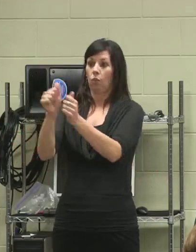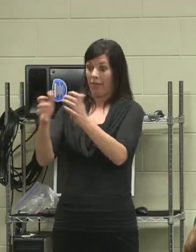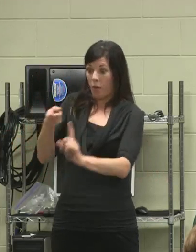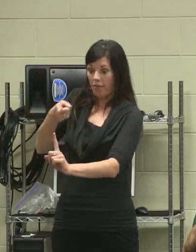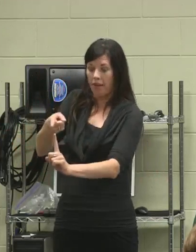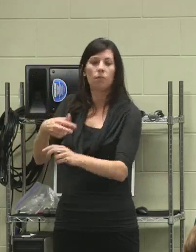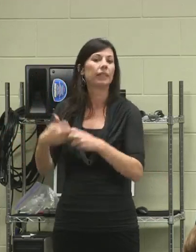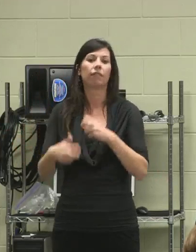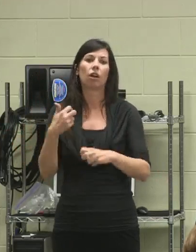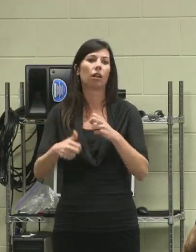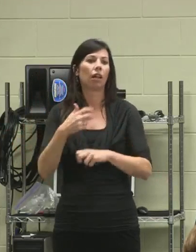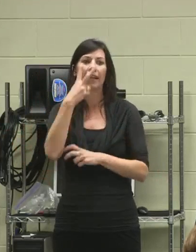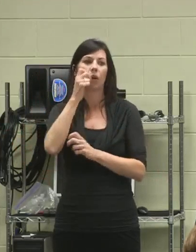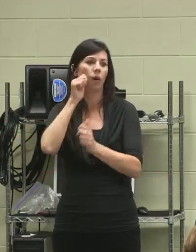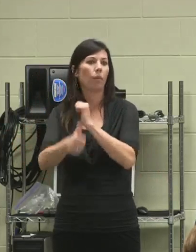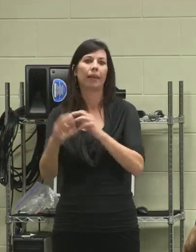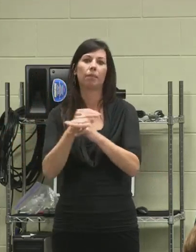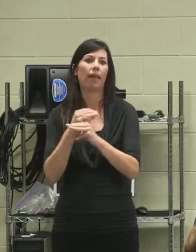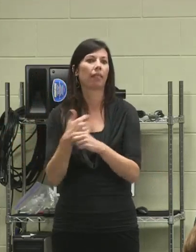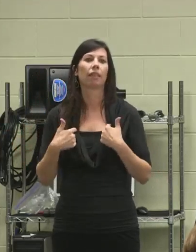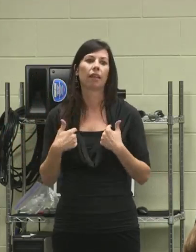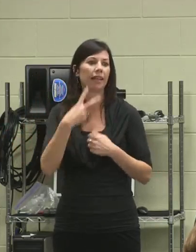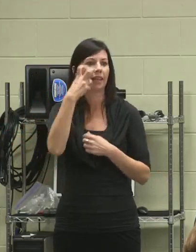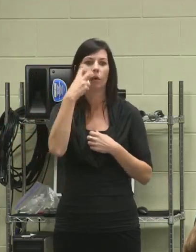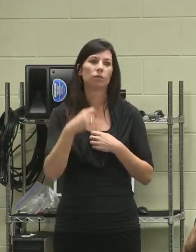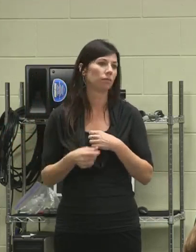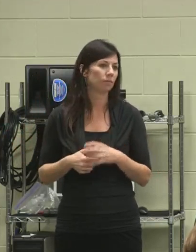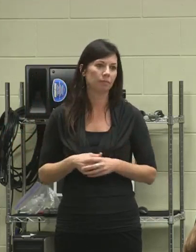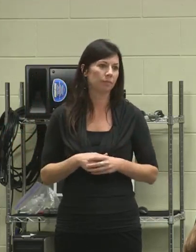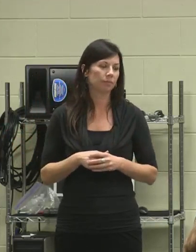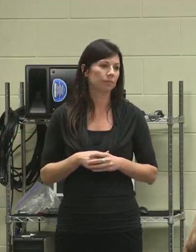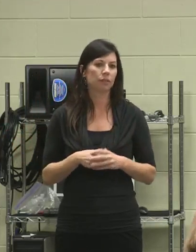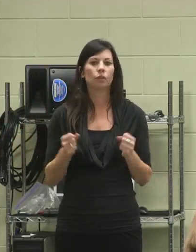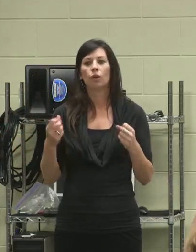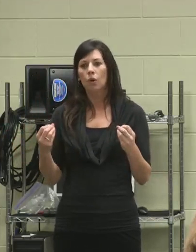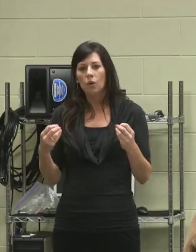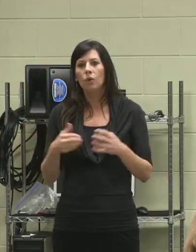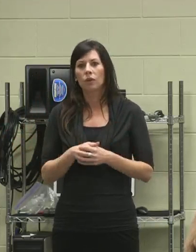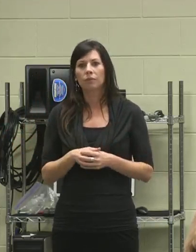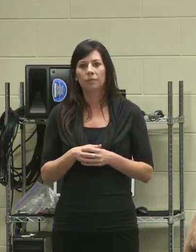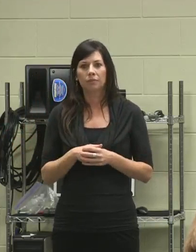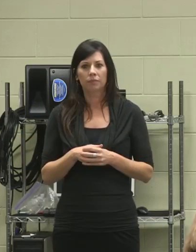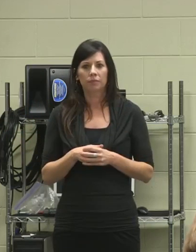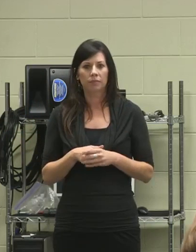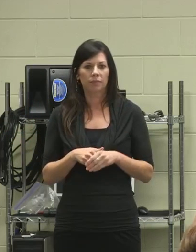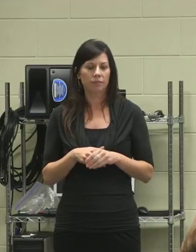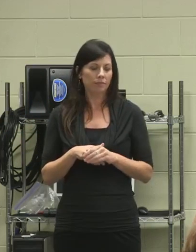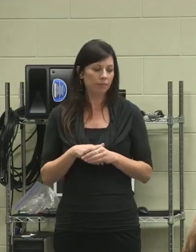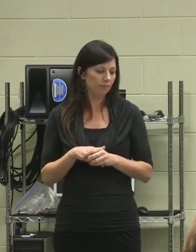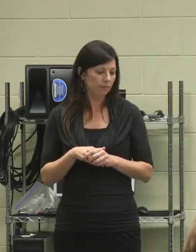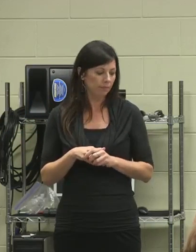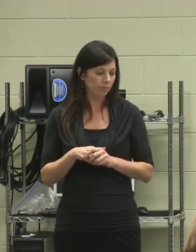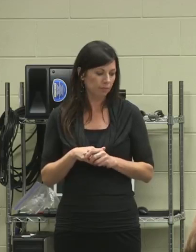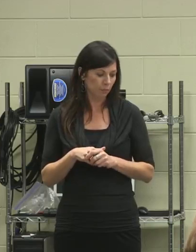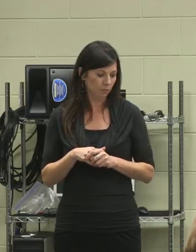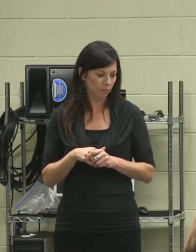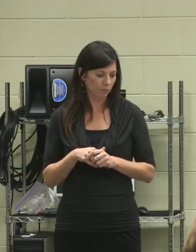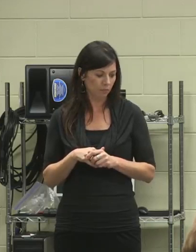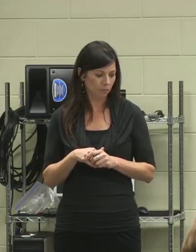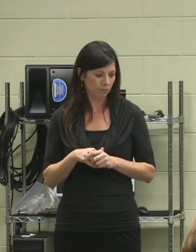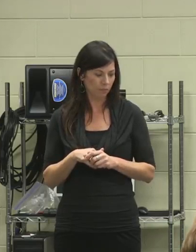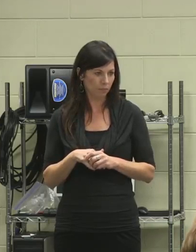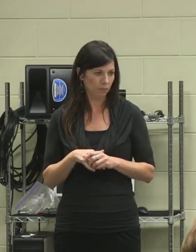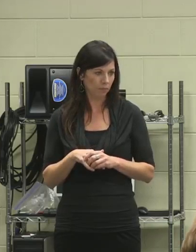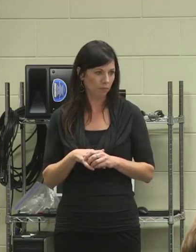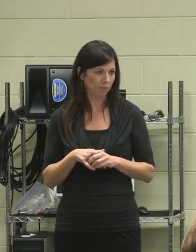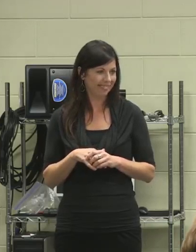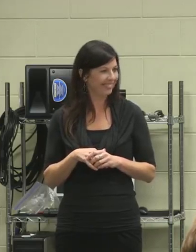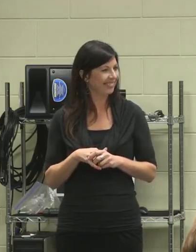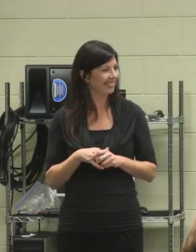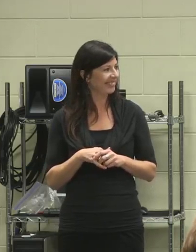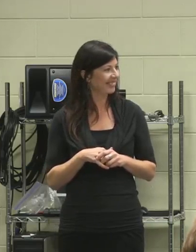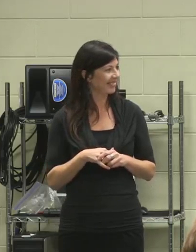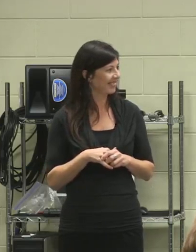I probably would not have passed math. [Laugh ]